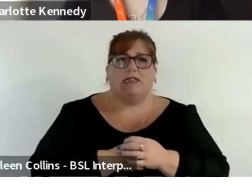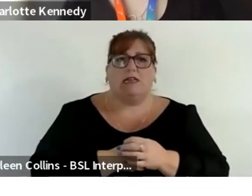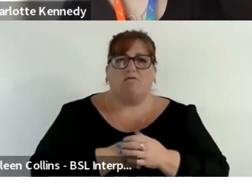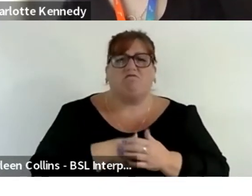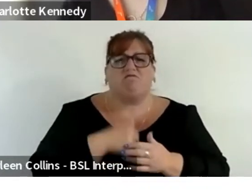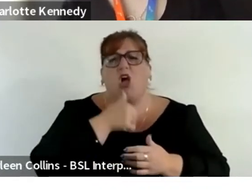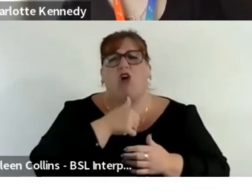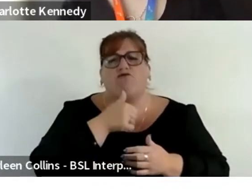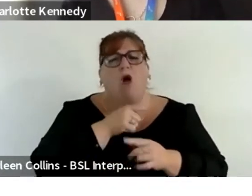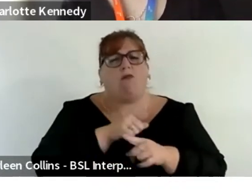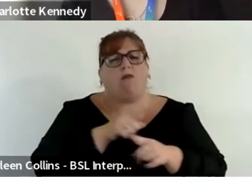need any adjustments.